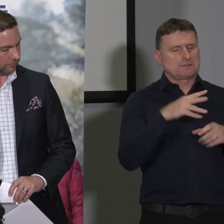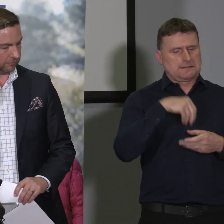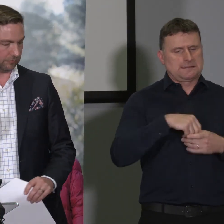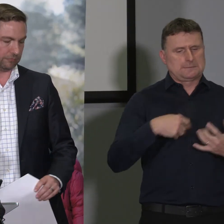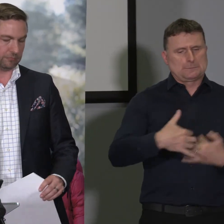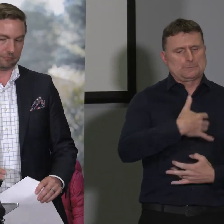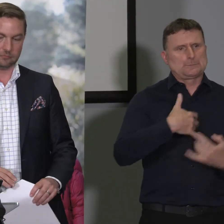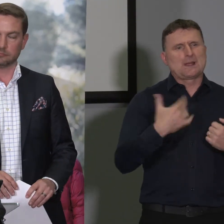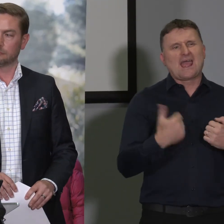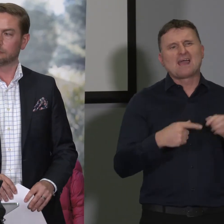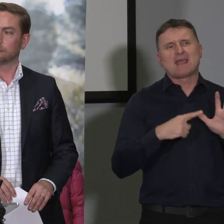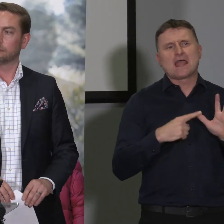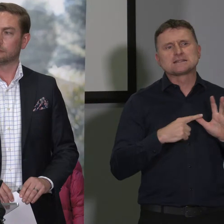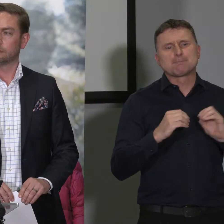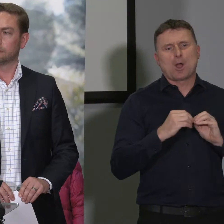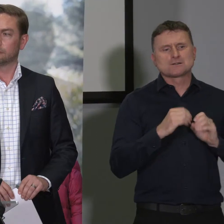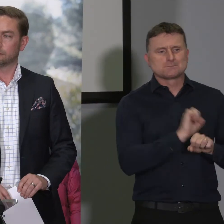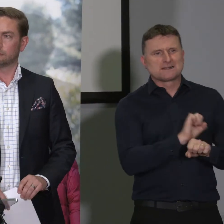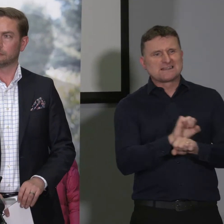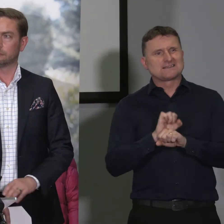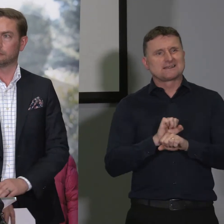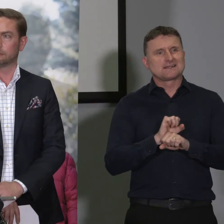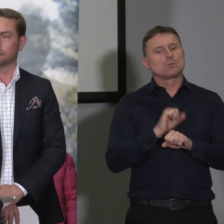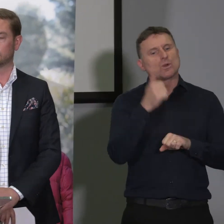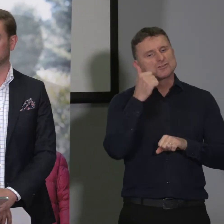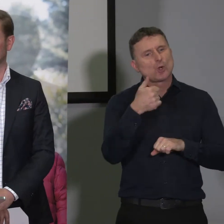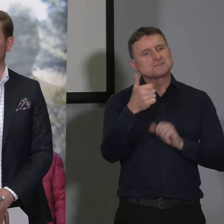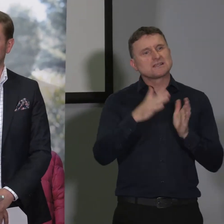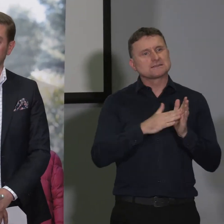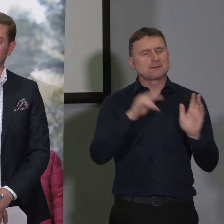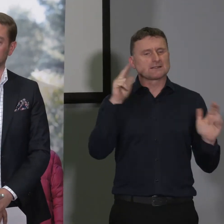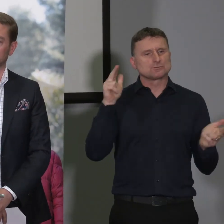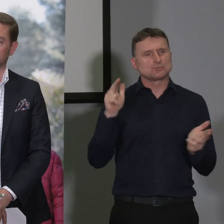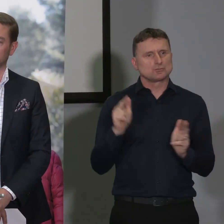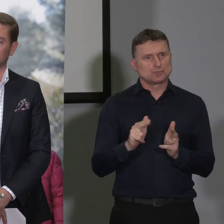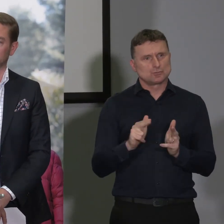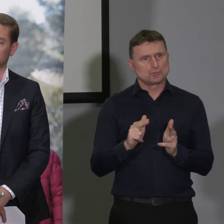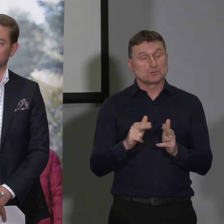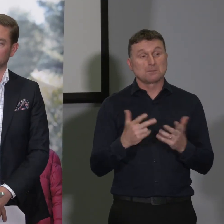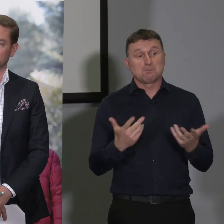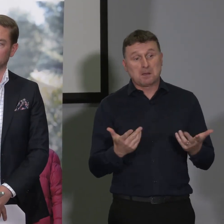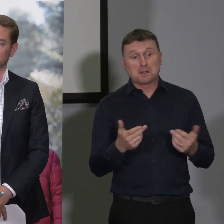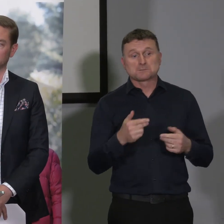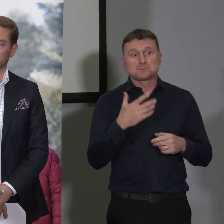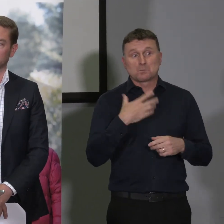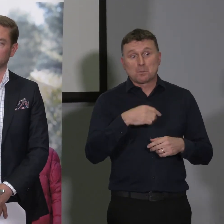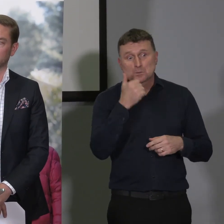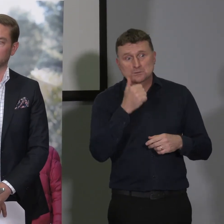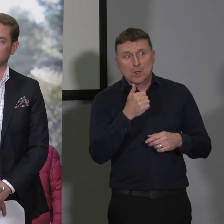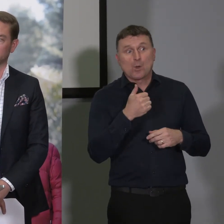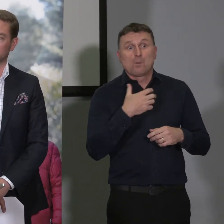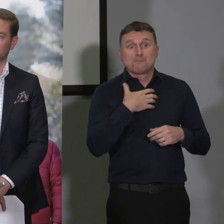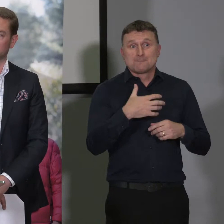we don't know is does the protection against severe